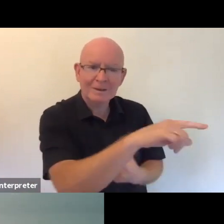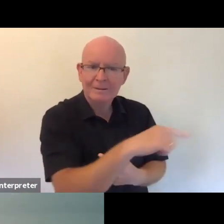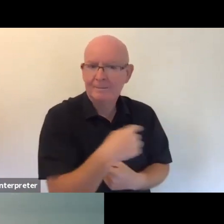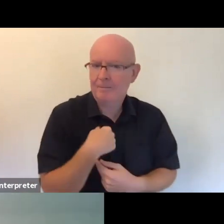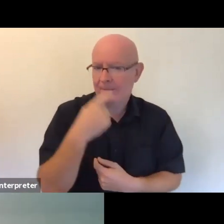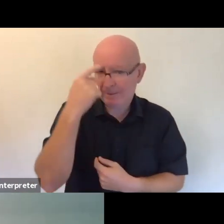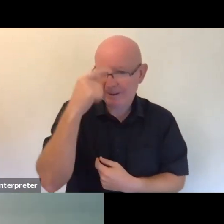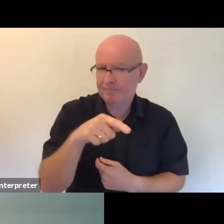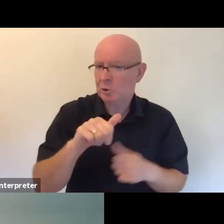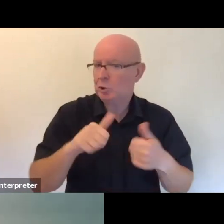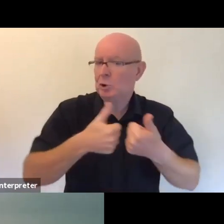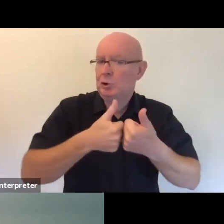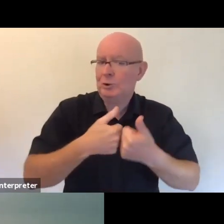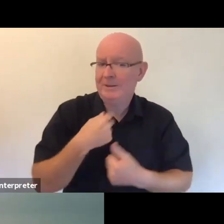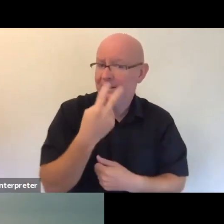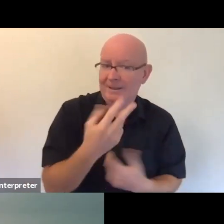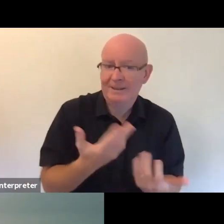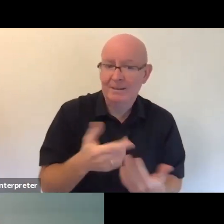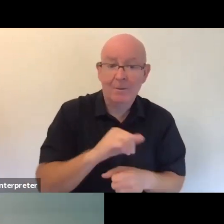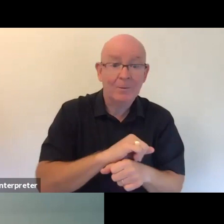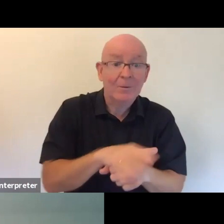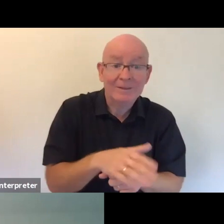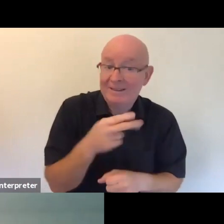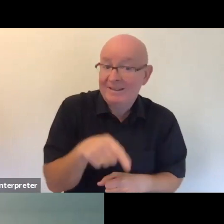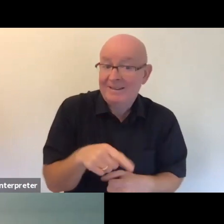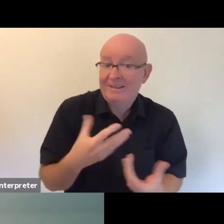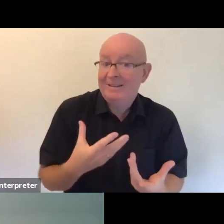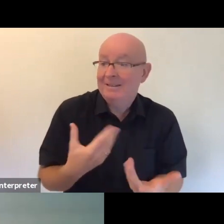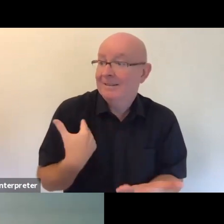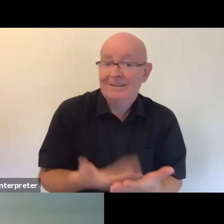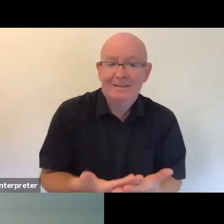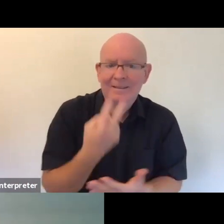Which not always, I would say, the quality of the support might not always be there.